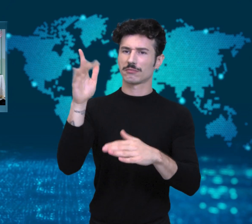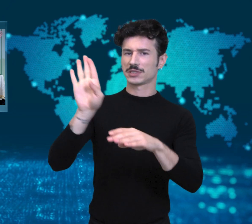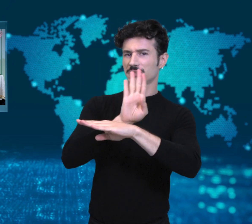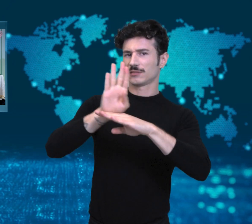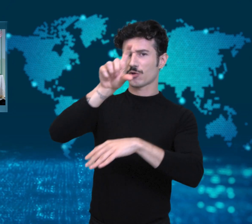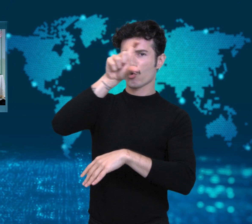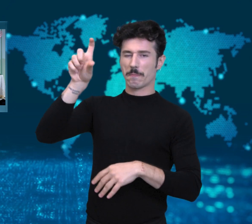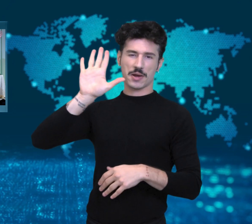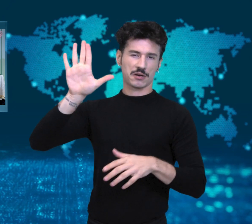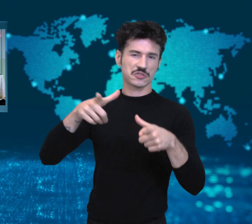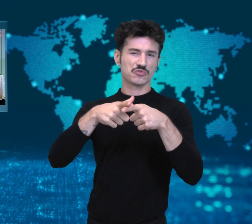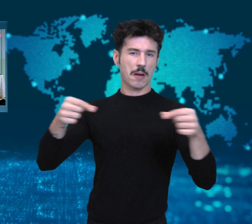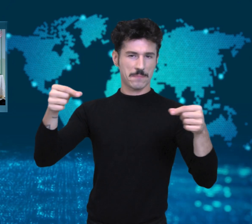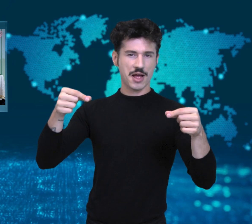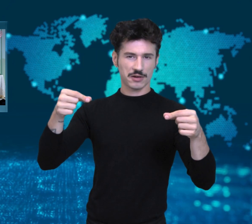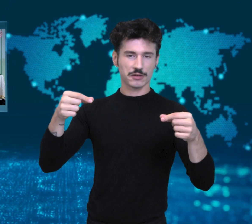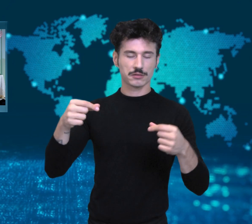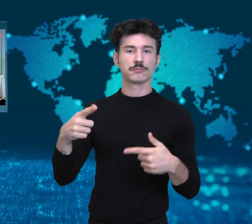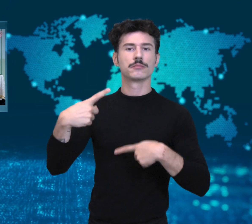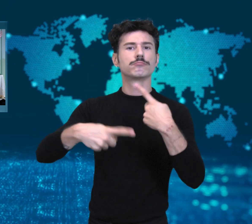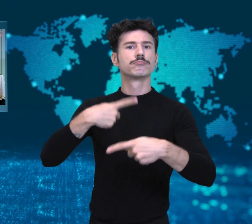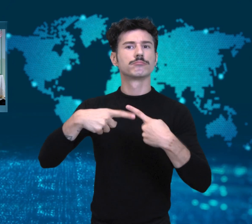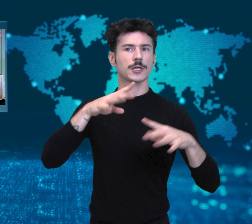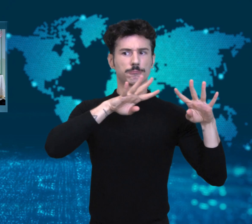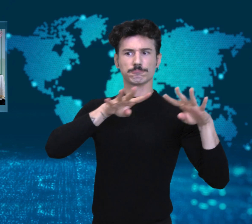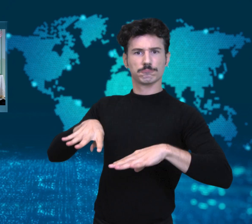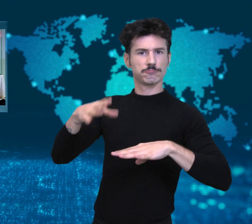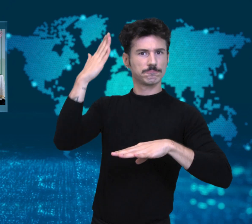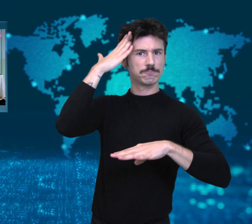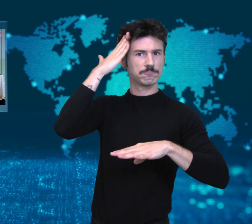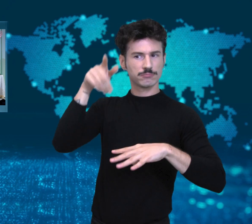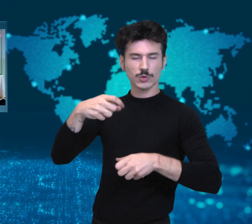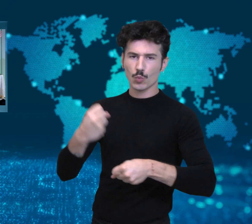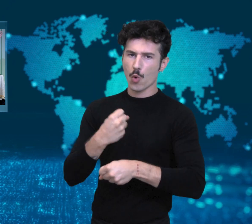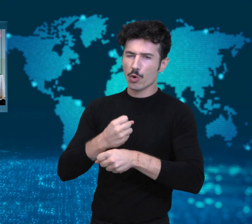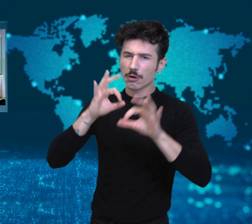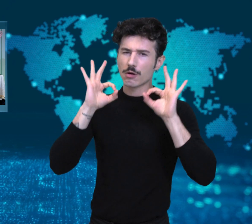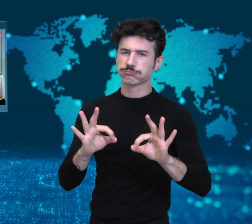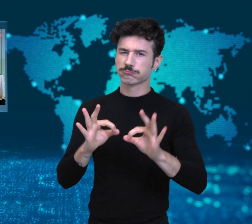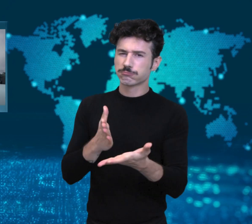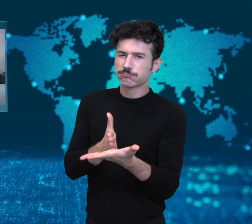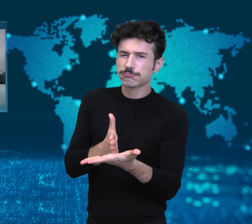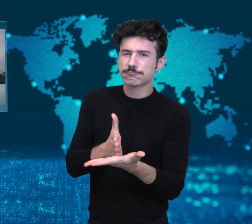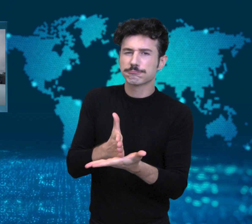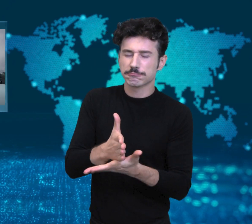He became known for his work ethic and he worked his way